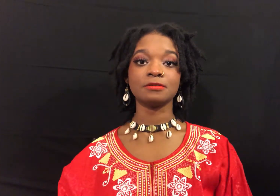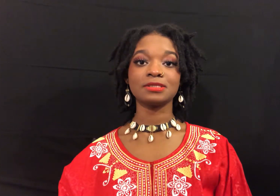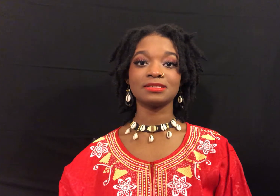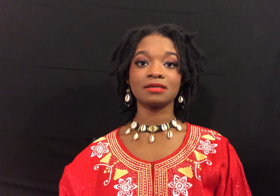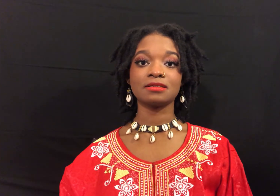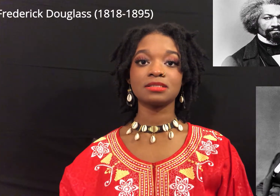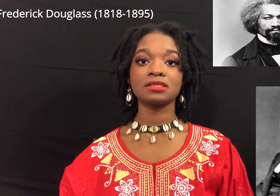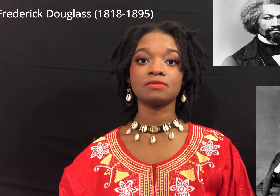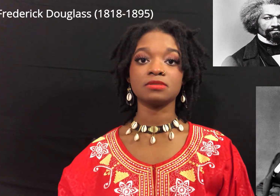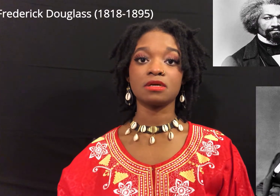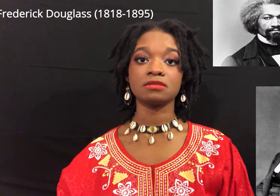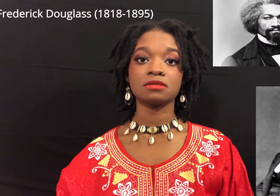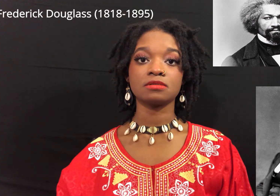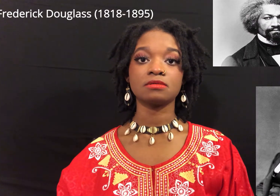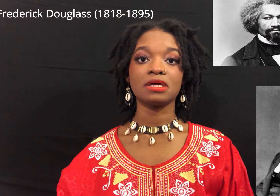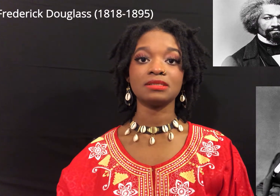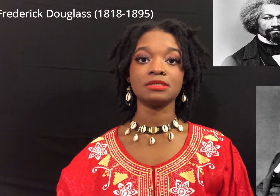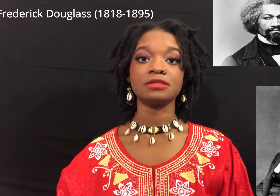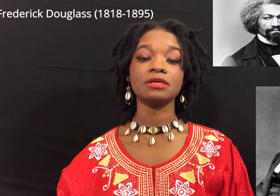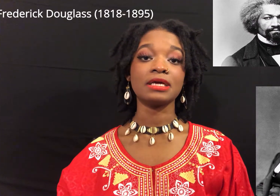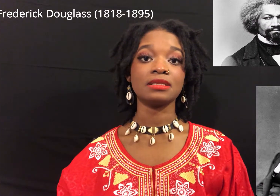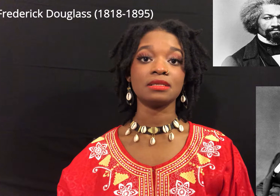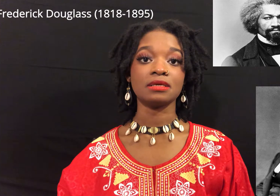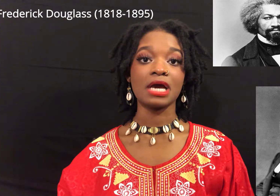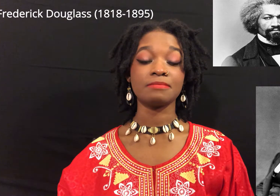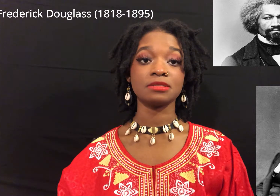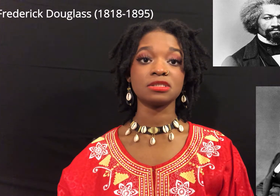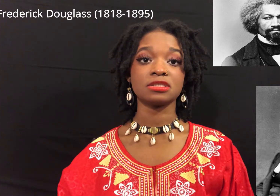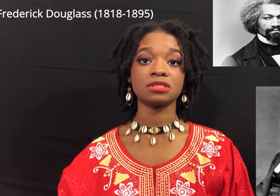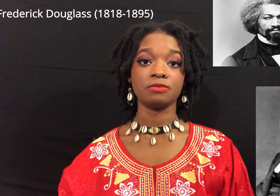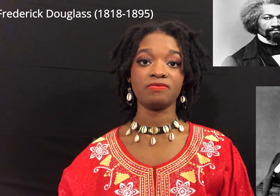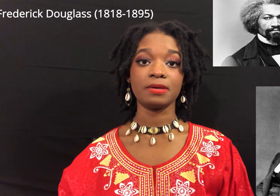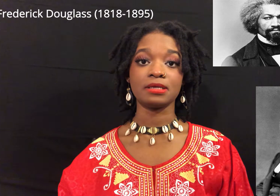Frederick Douglas was also a leader in the abolitionist movement.